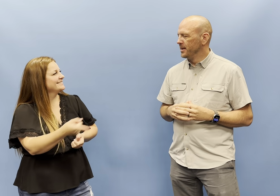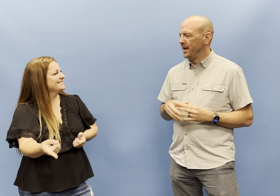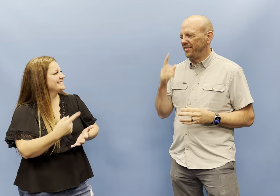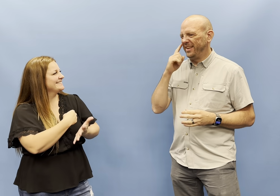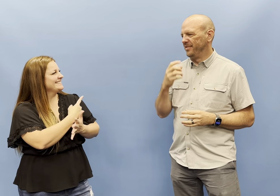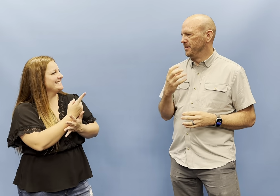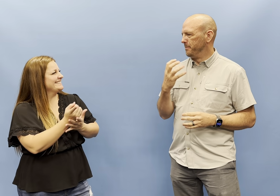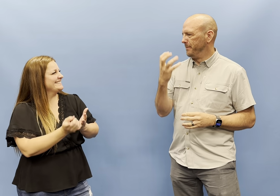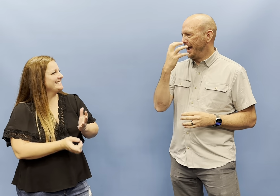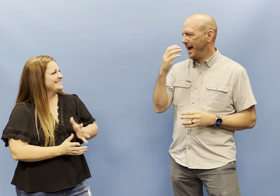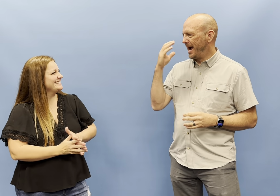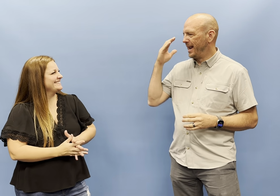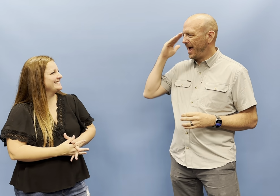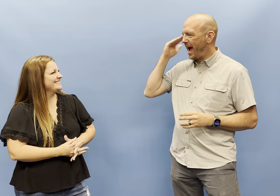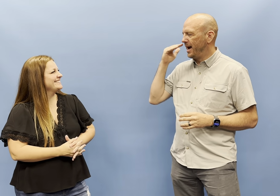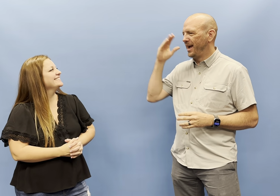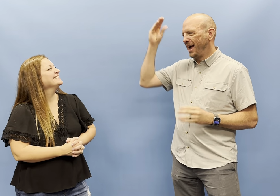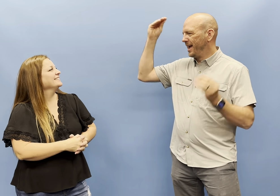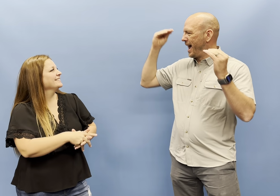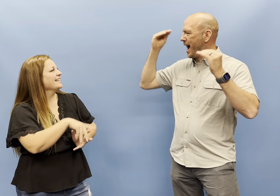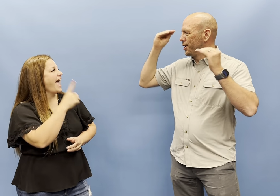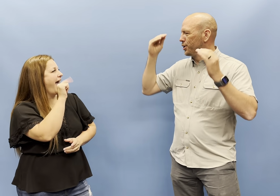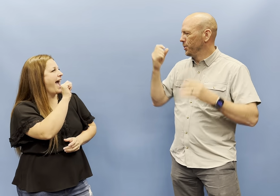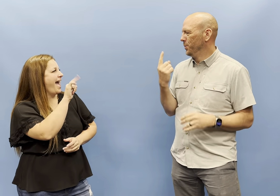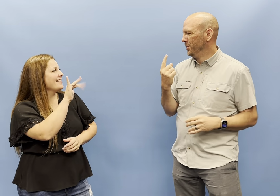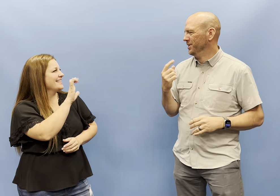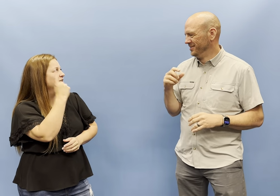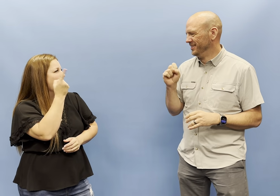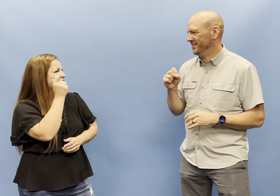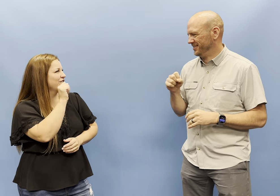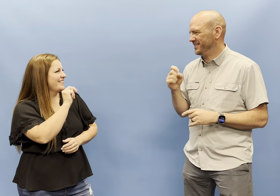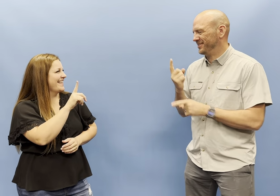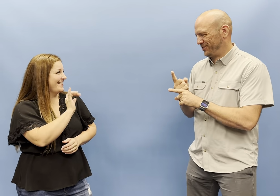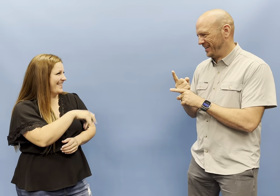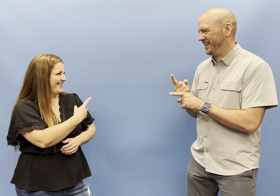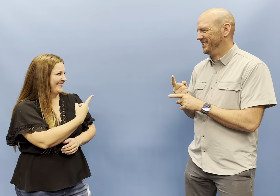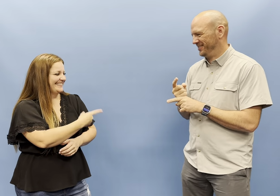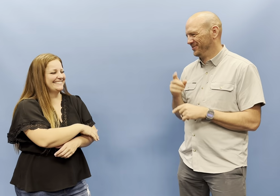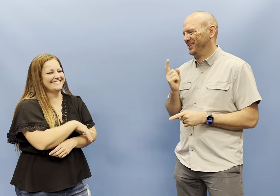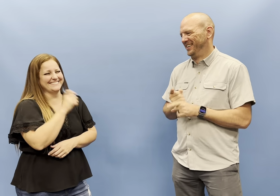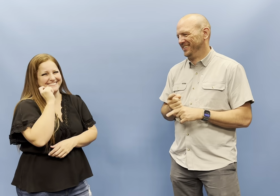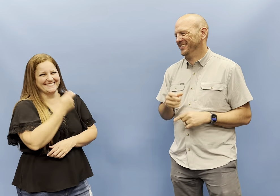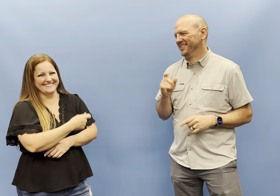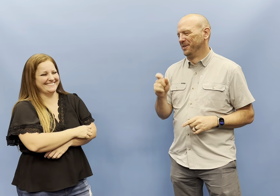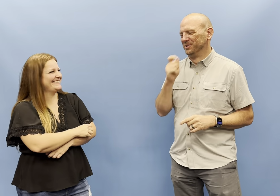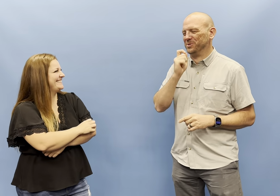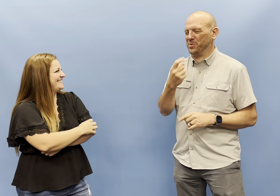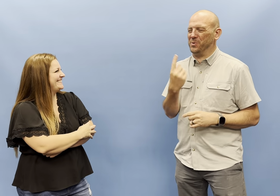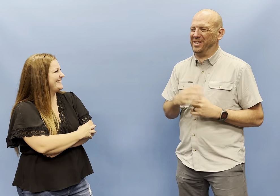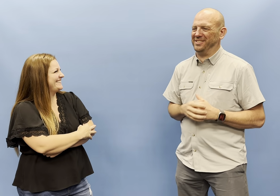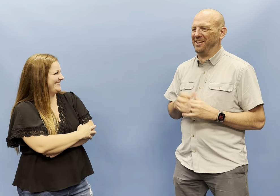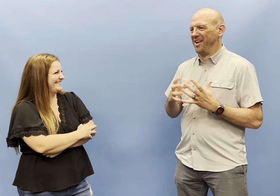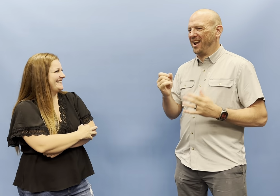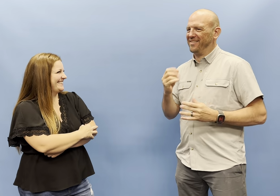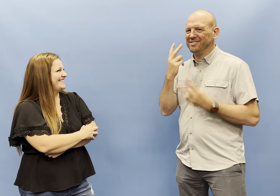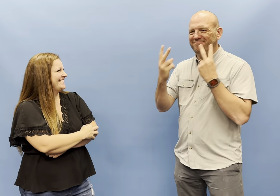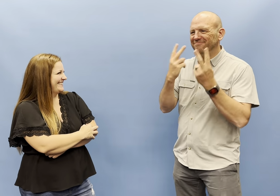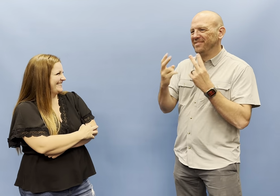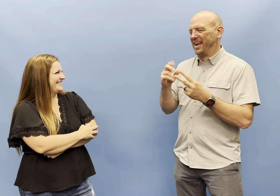I think Mad Hatter. Oh, Alice and the Wonderland, that one? Right, right. Way cool. Yeah, that one was cool. A lot to see.